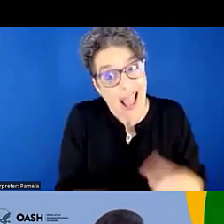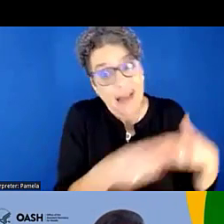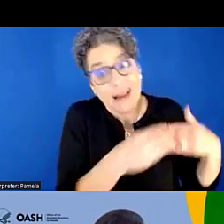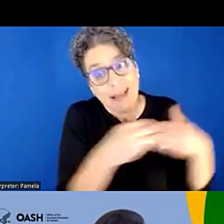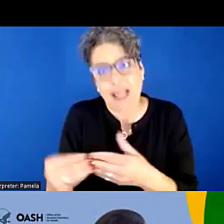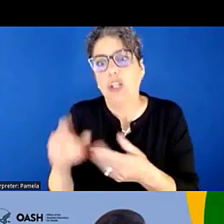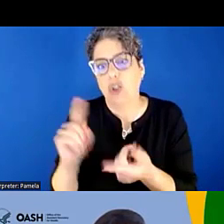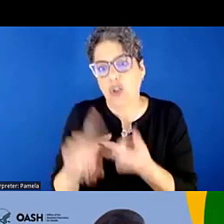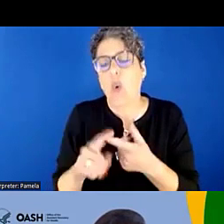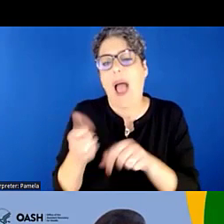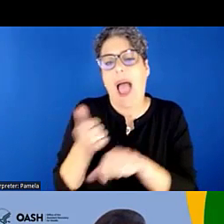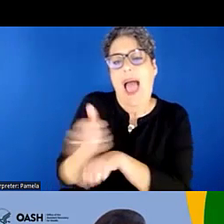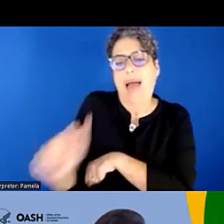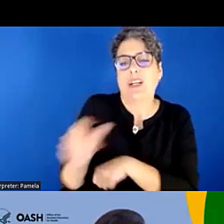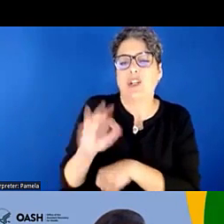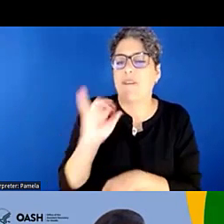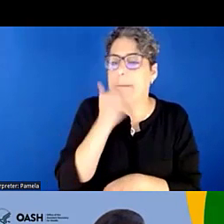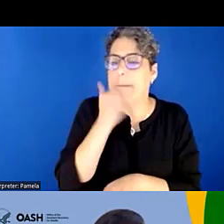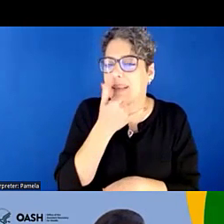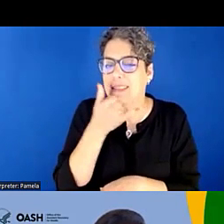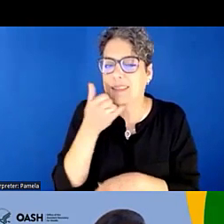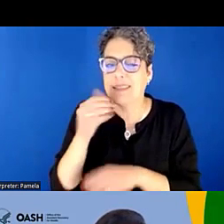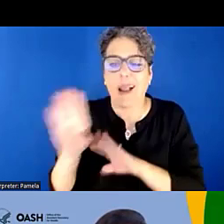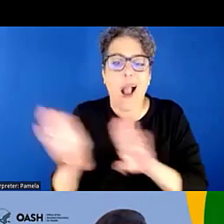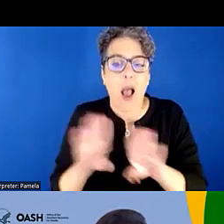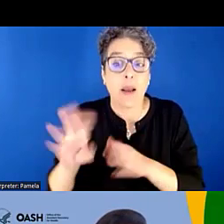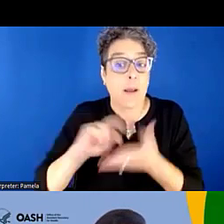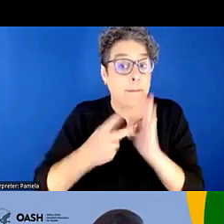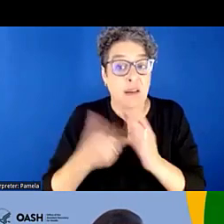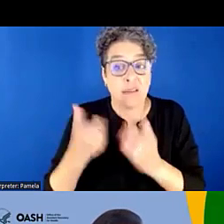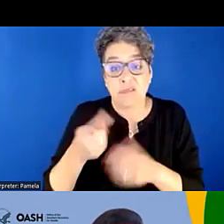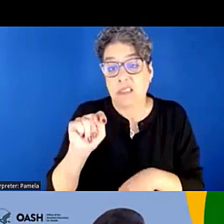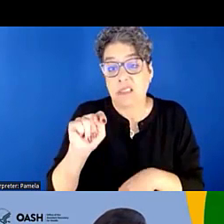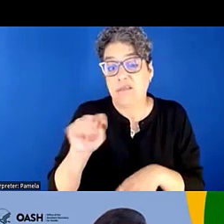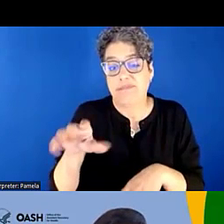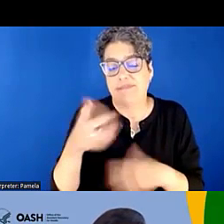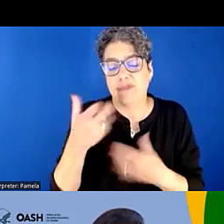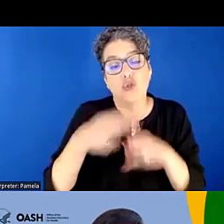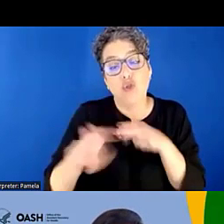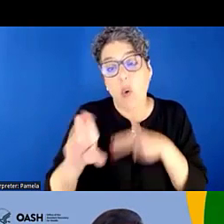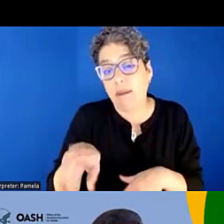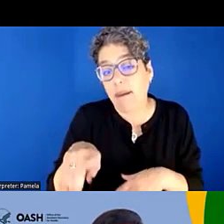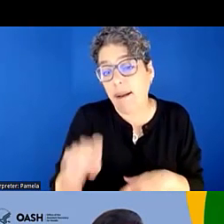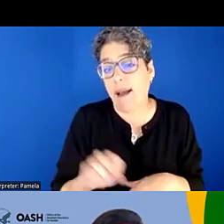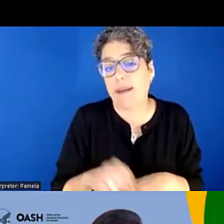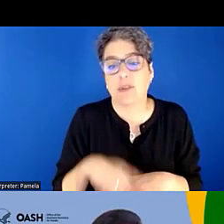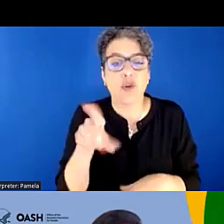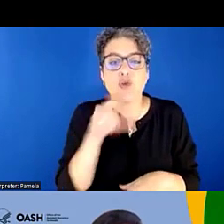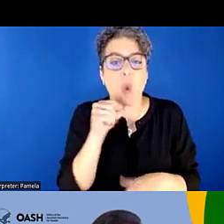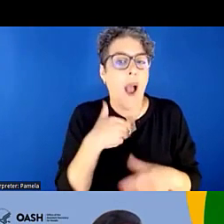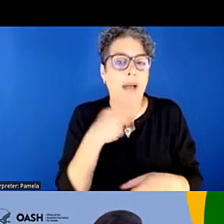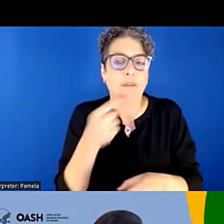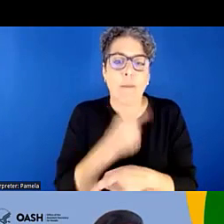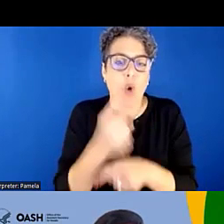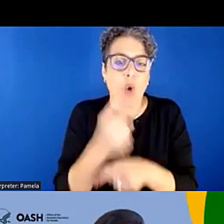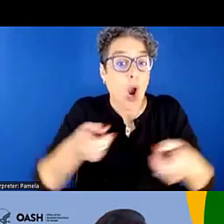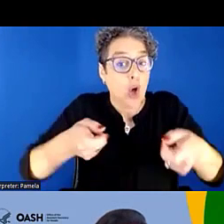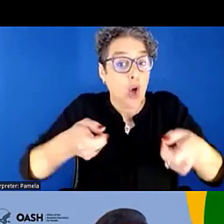so taking shortcuts and not conducting appropriate controls and composite images